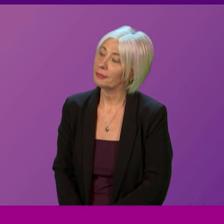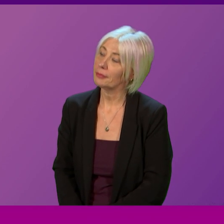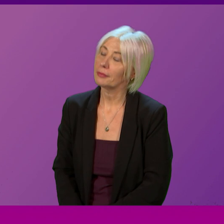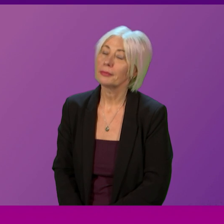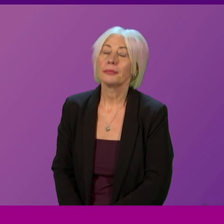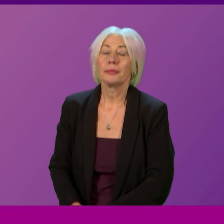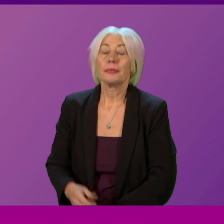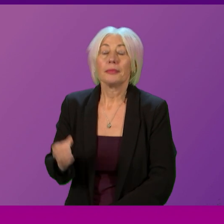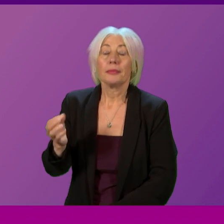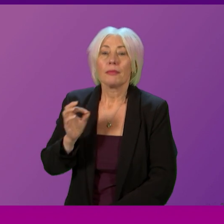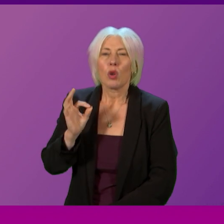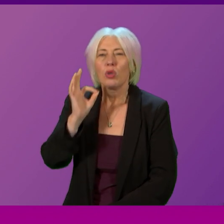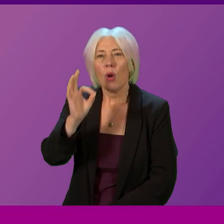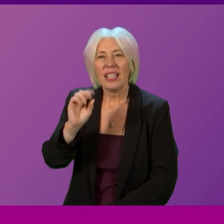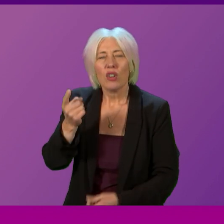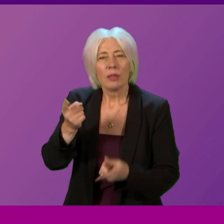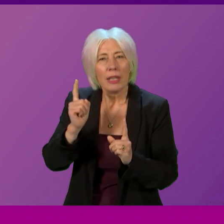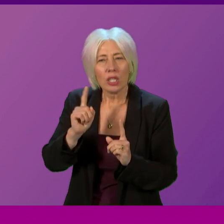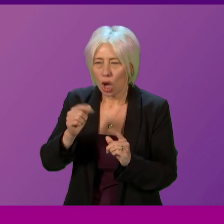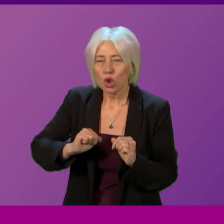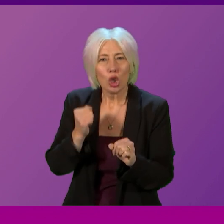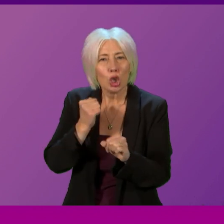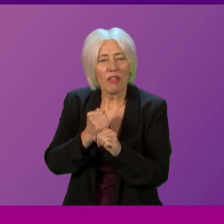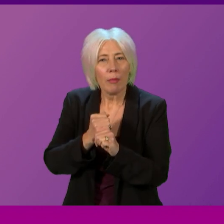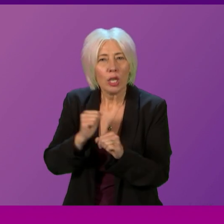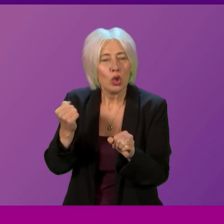To ask the First Minister what action the Scottish Government is taking to ensure that